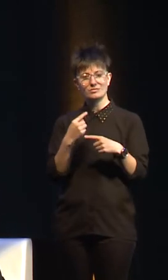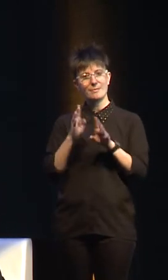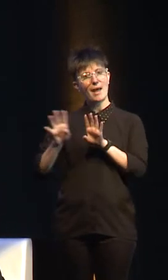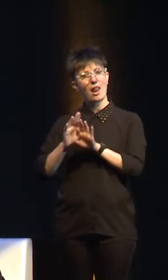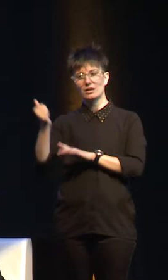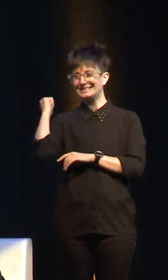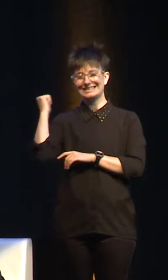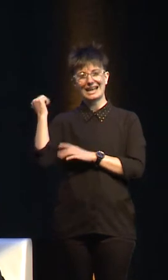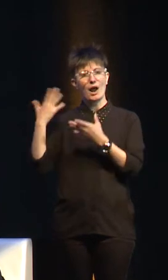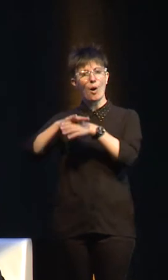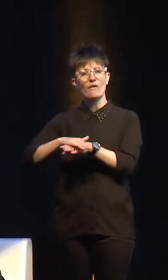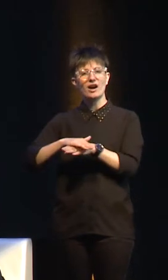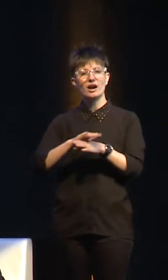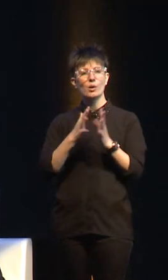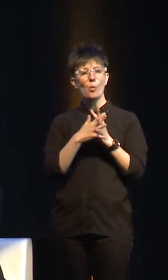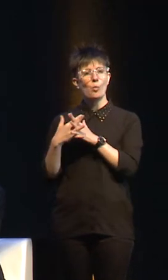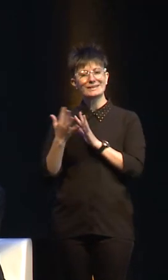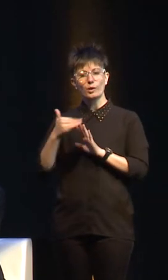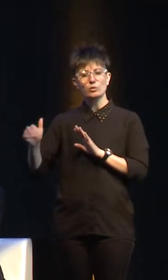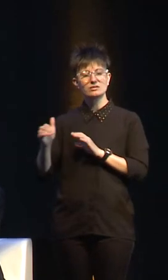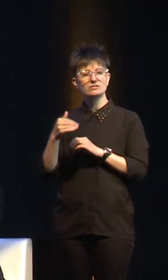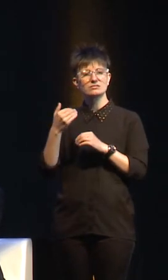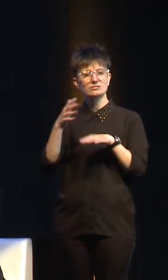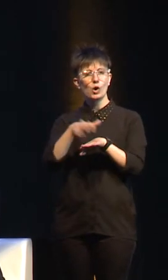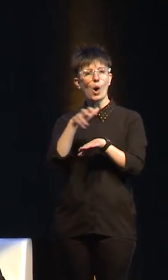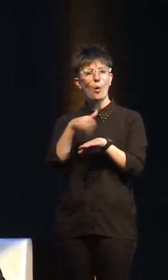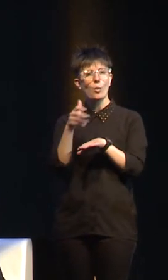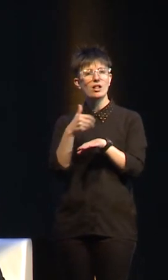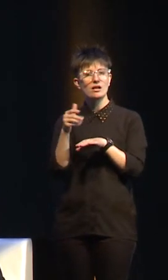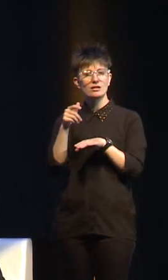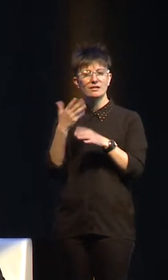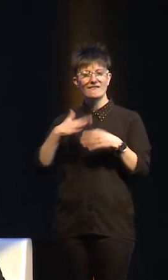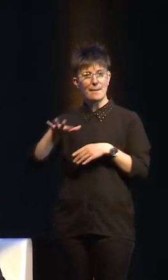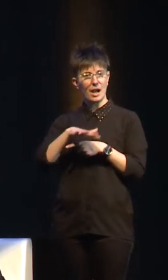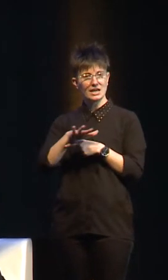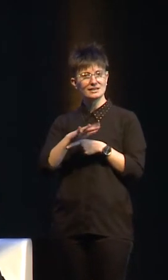coast and talked about these coal mining families and the fact that there is a poverty of imagination